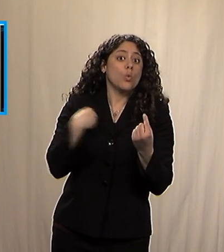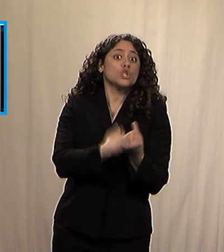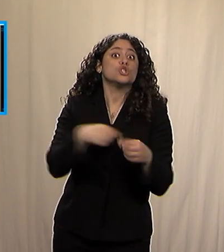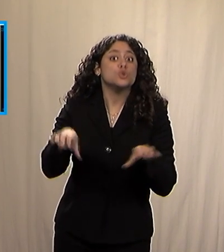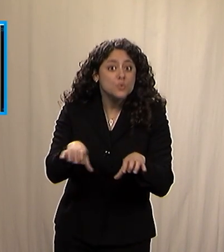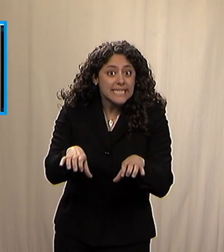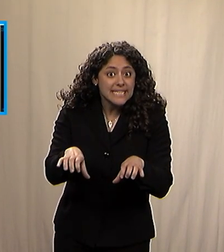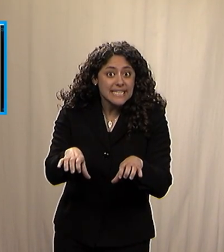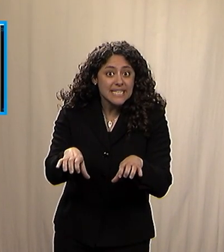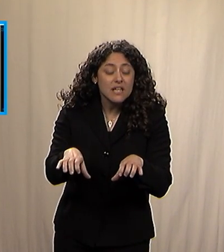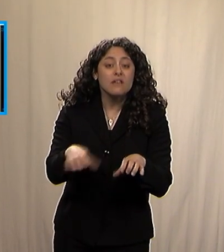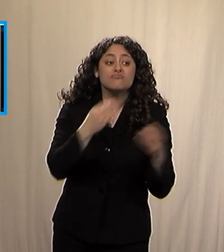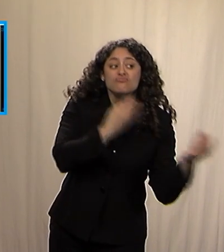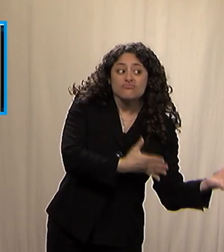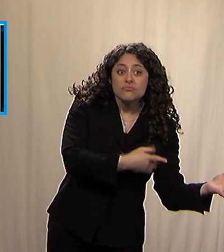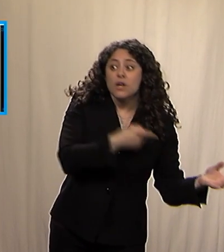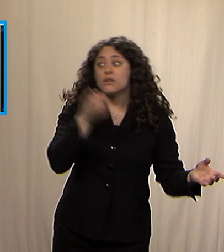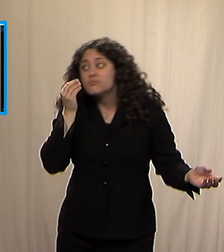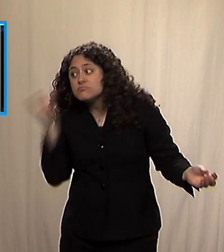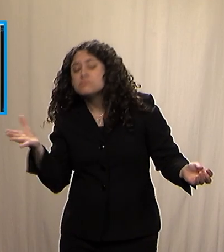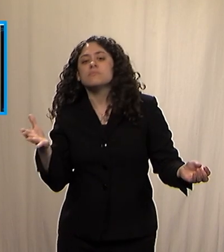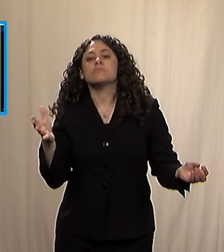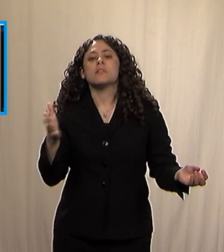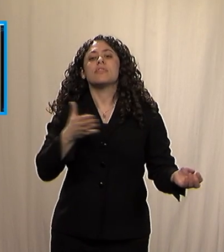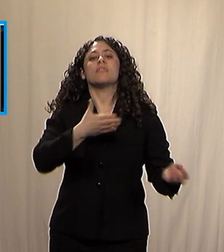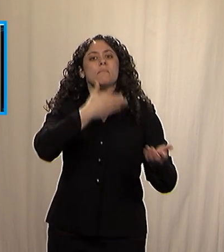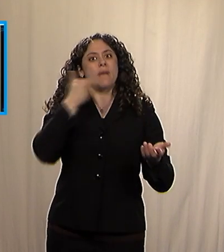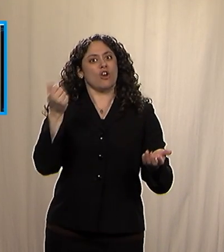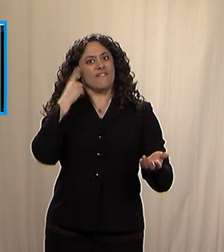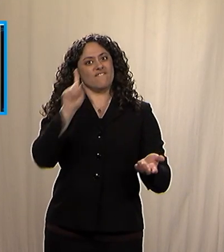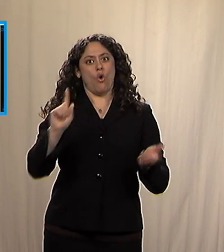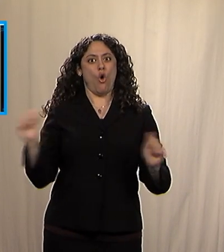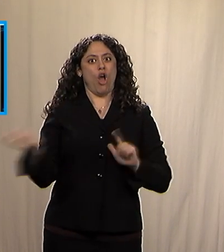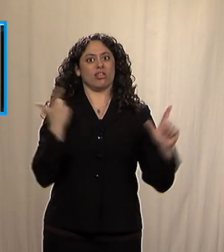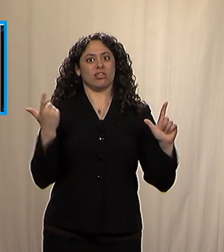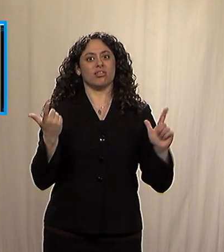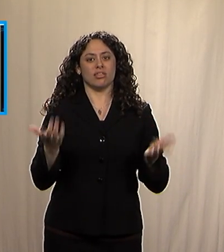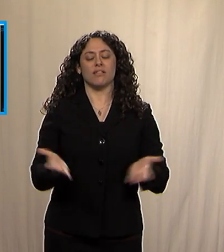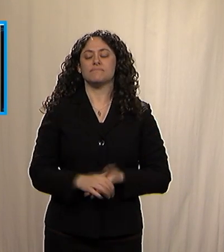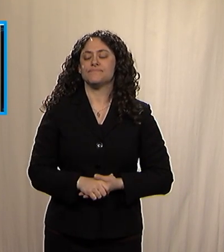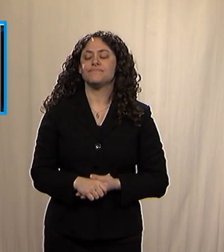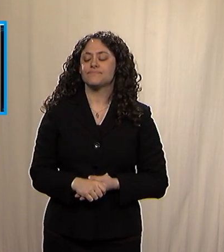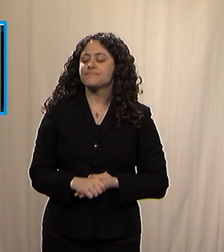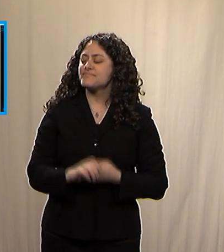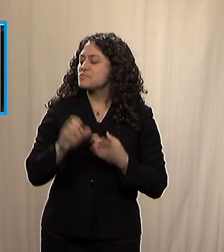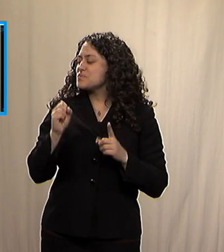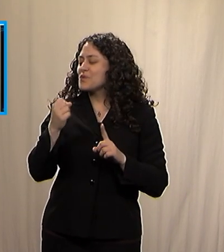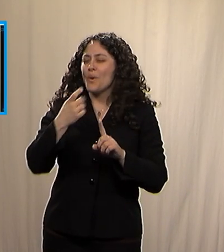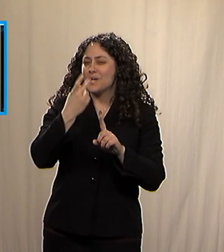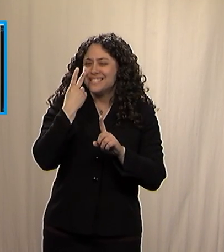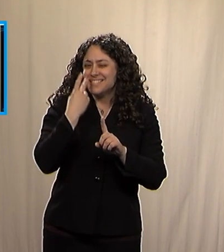the better itself for everybody. Let's see. Sorry.